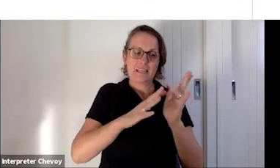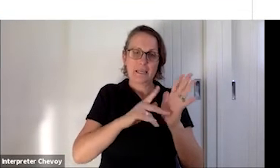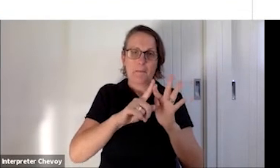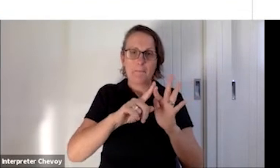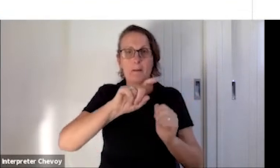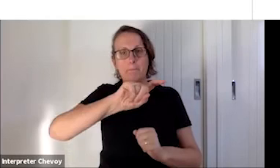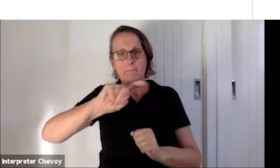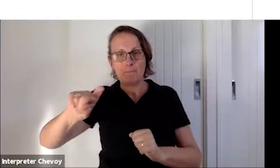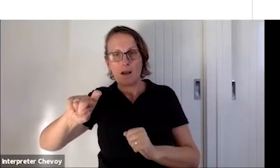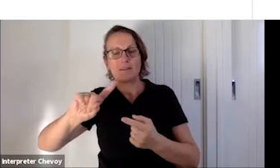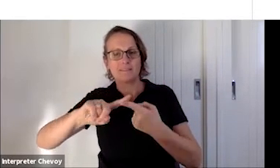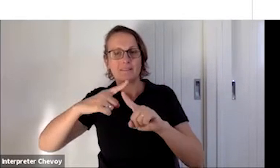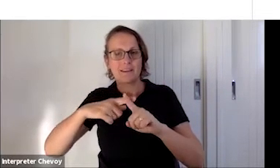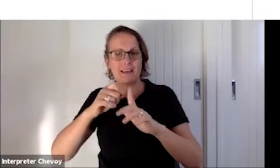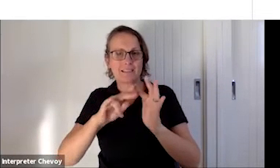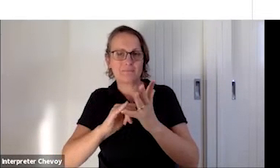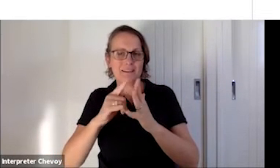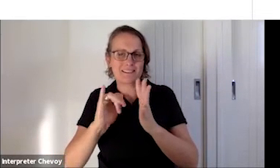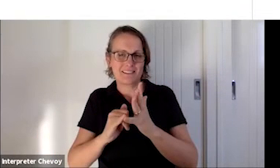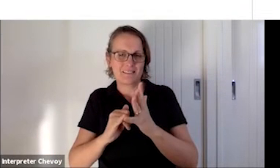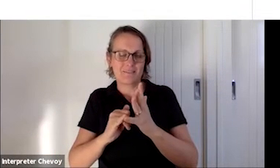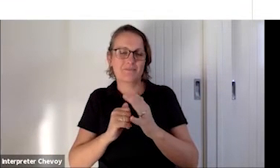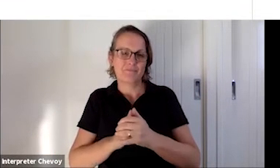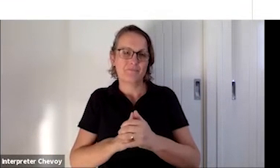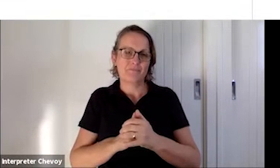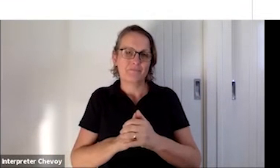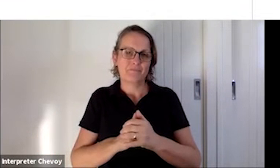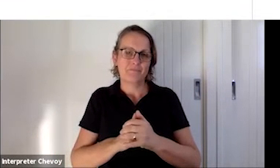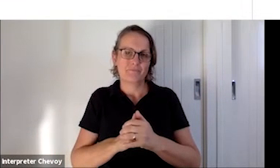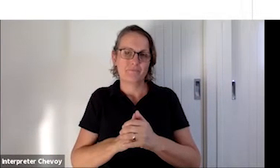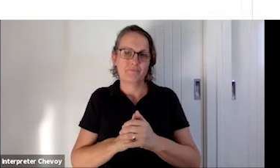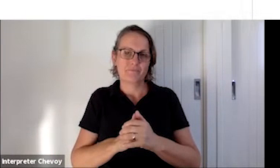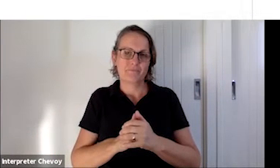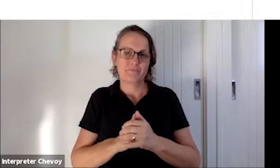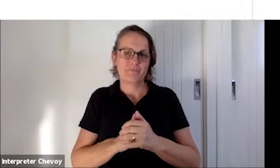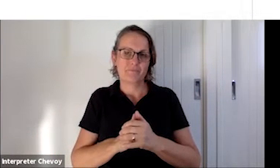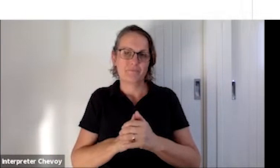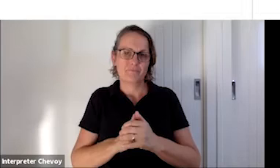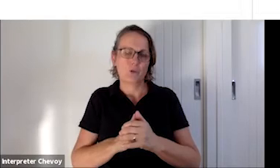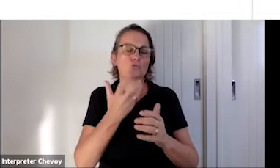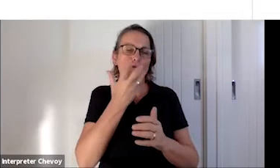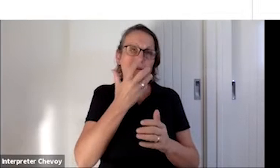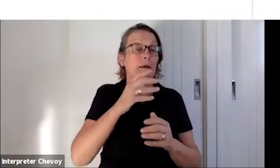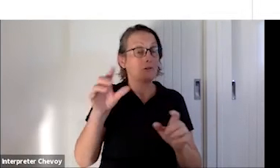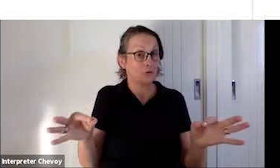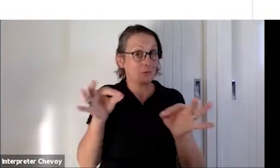income. It automatically populates into the form so you can't write in what you're asking for.